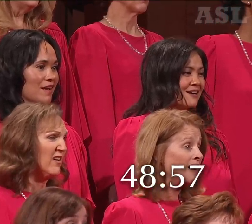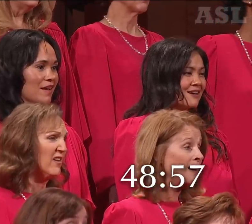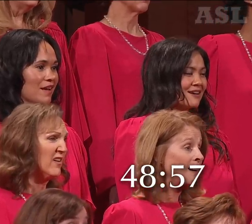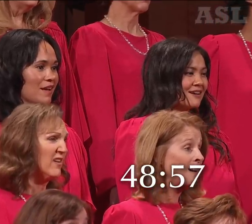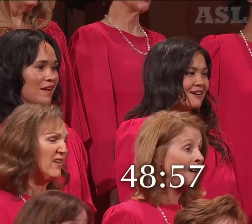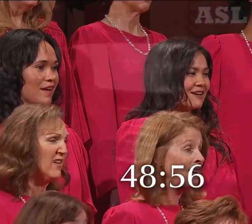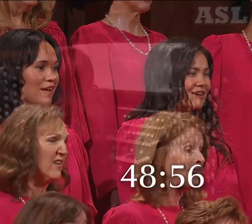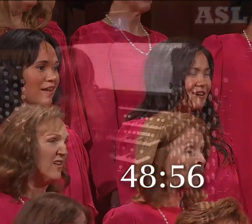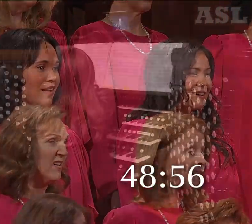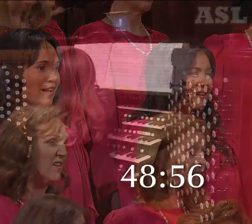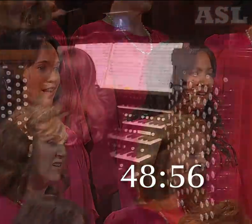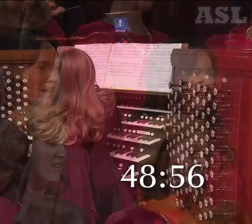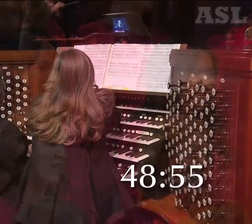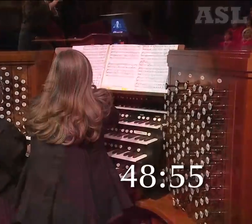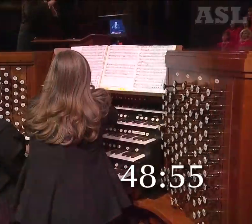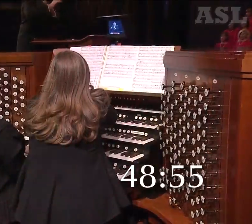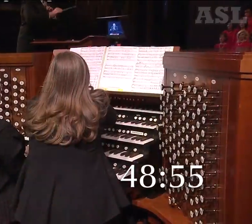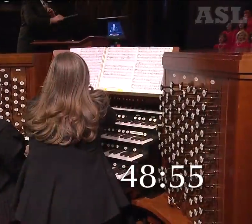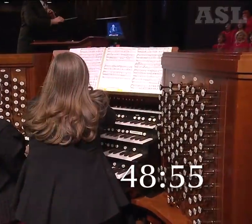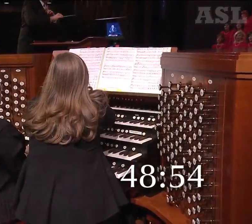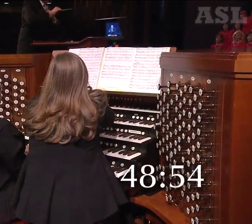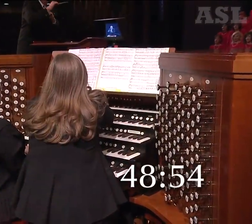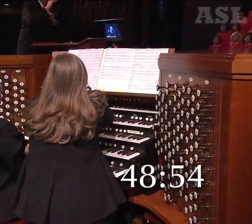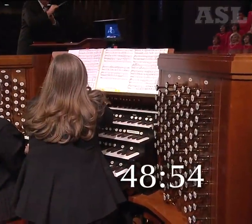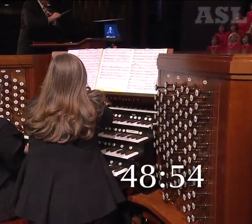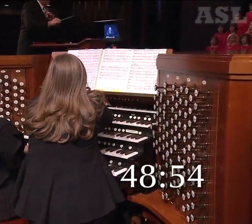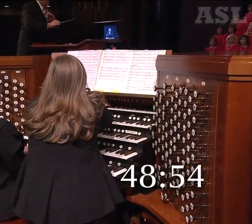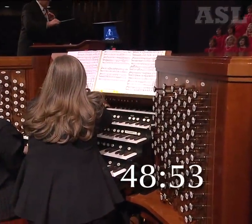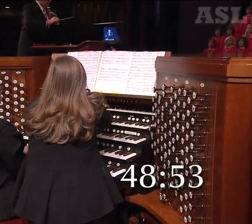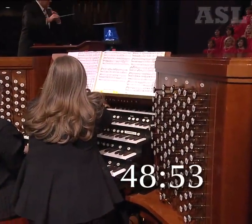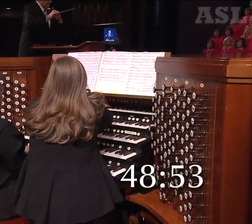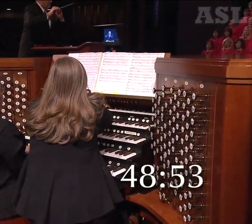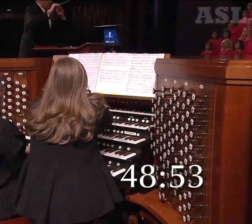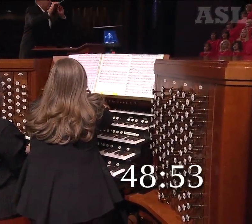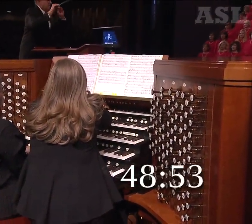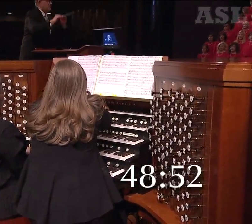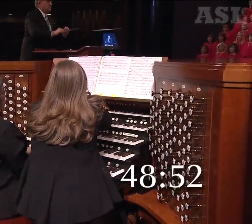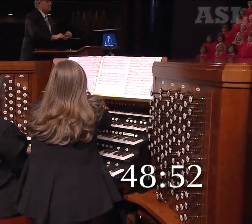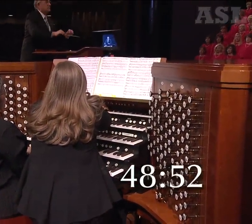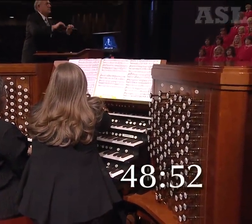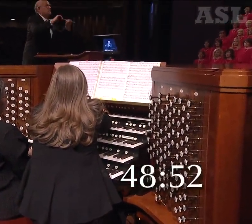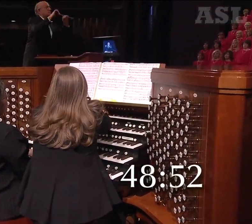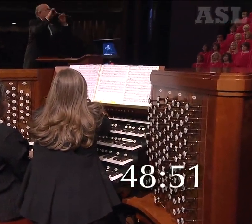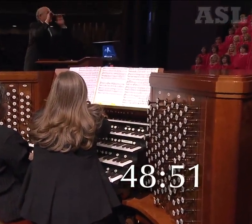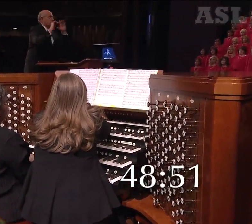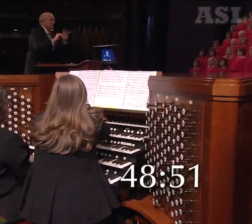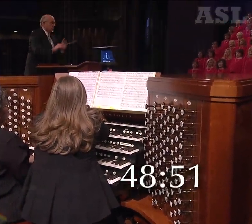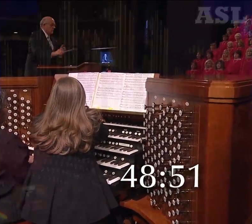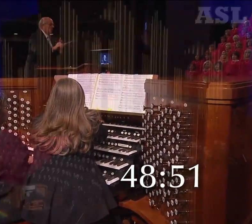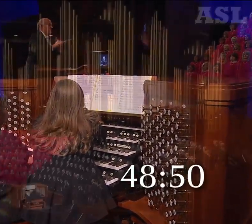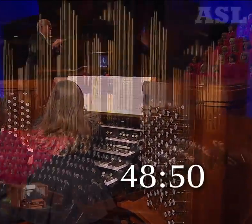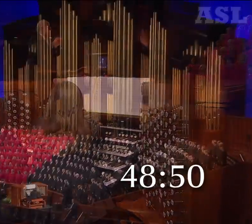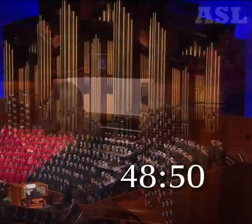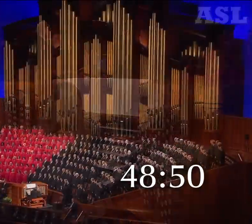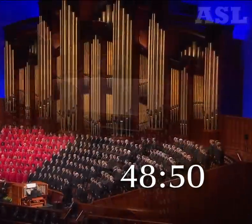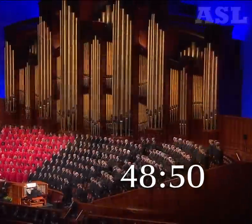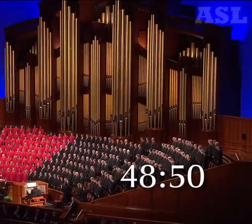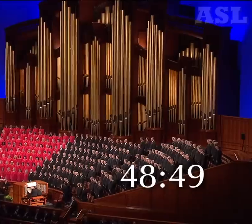THIS IS THE ENGLISH CLOSED CAPTION CHANNEL OF THE CHURCH OF JESUS CHRIST OF LATTER-DAY SAINTS.